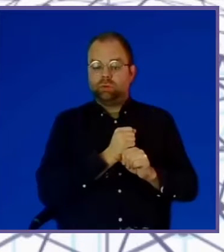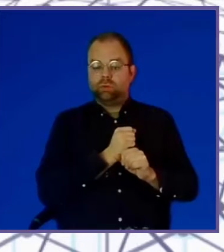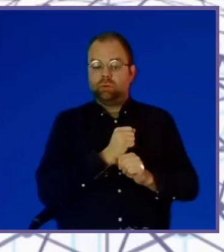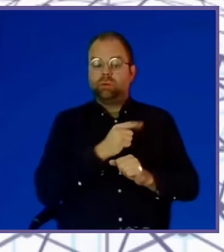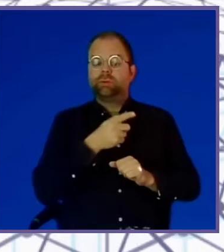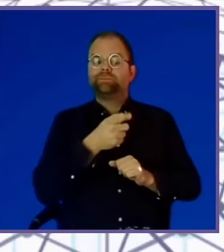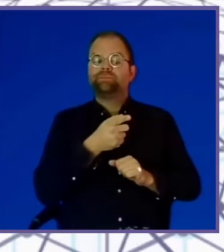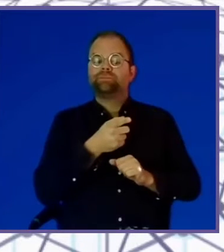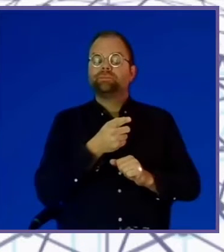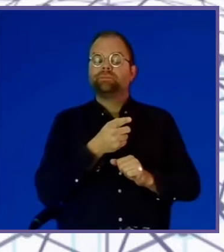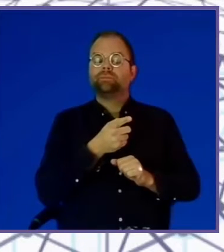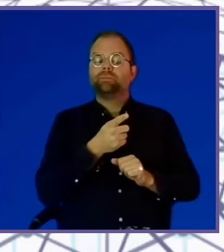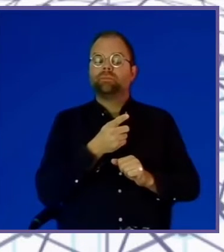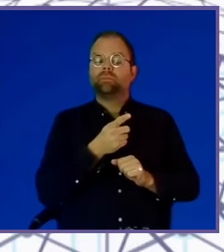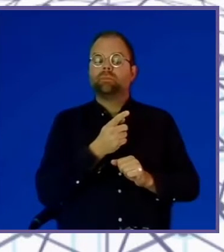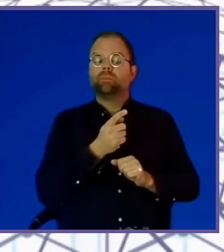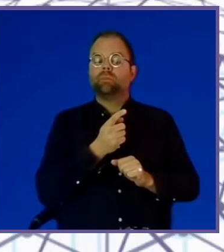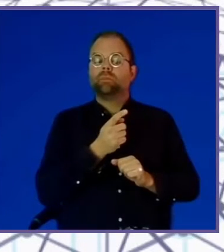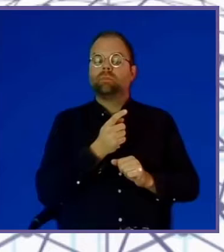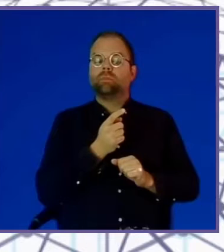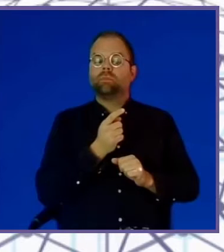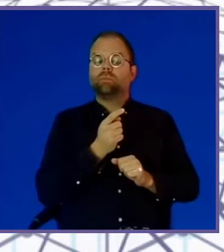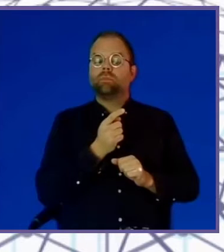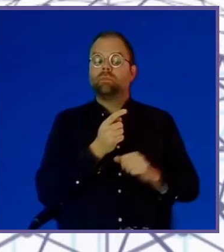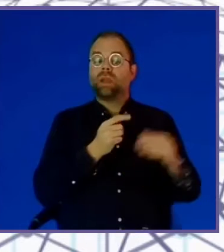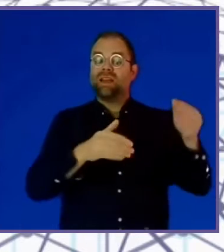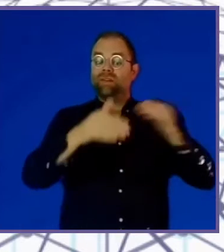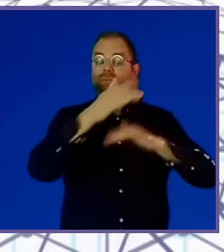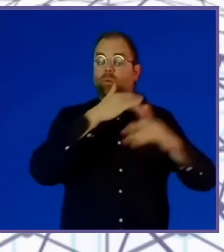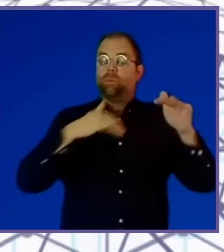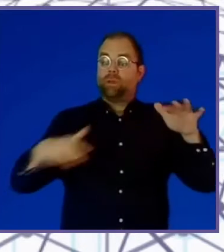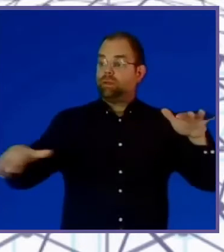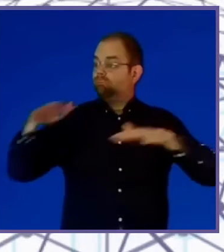Deafblind people are excluded